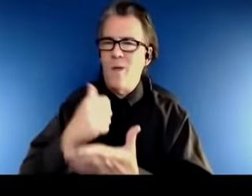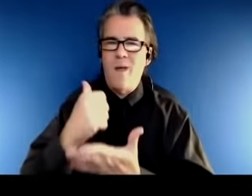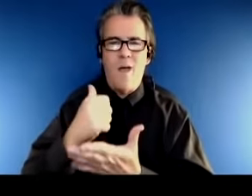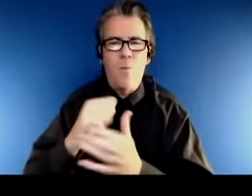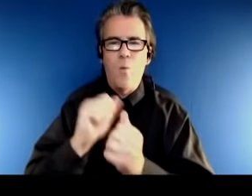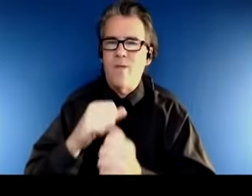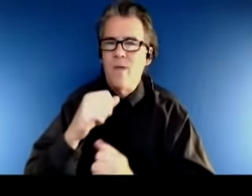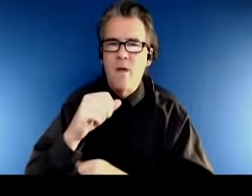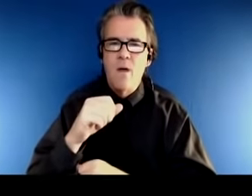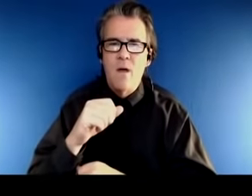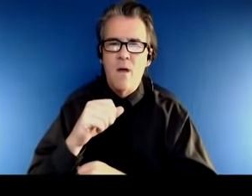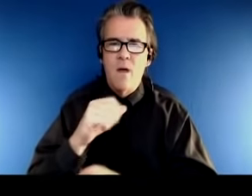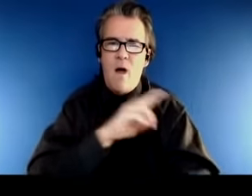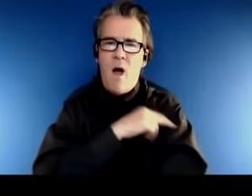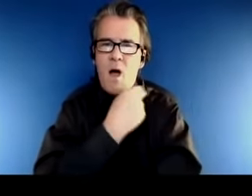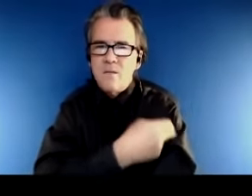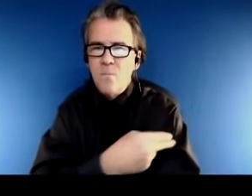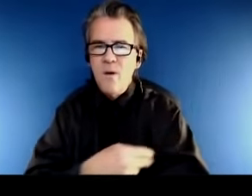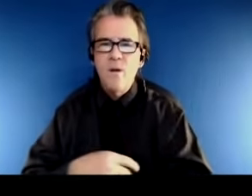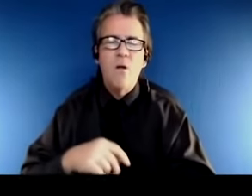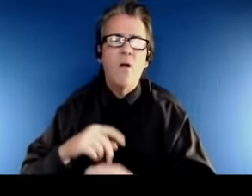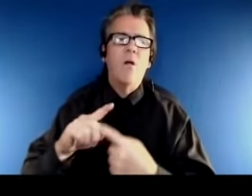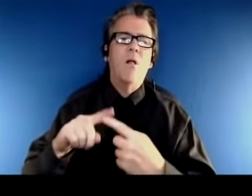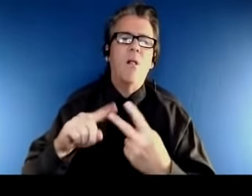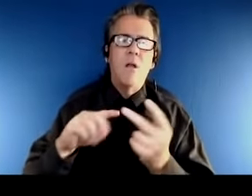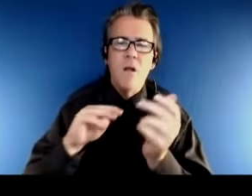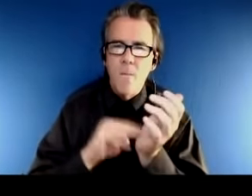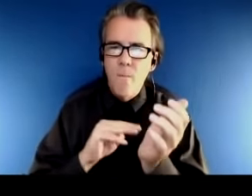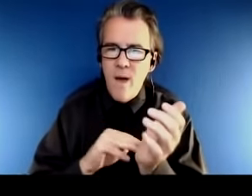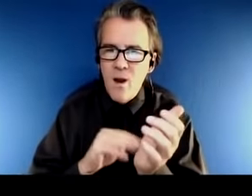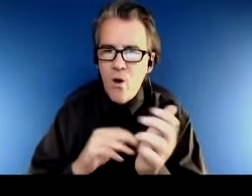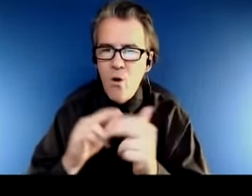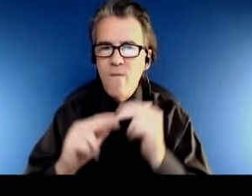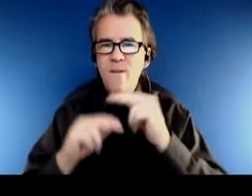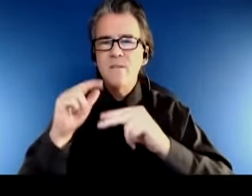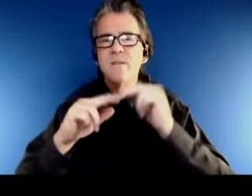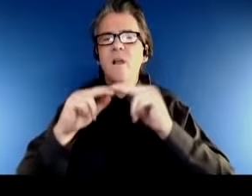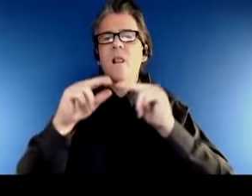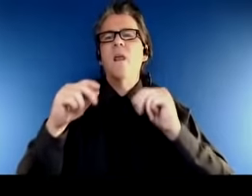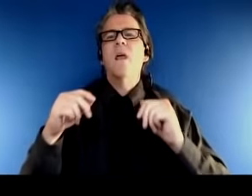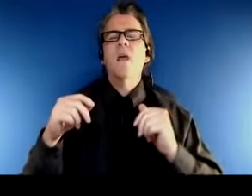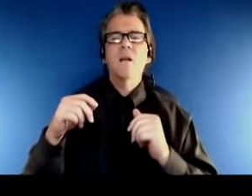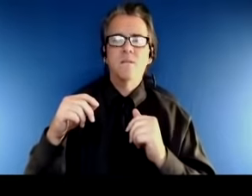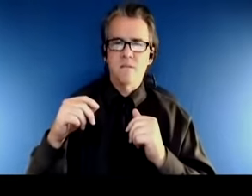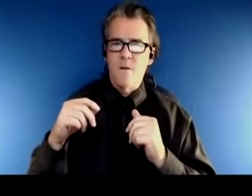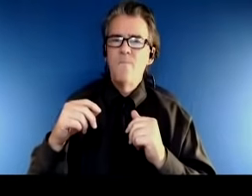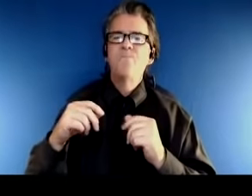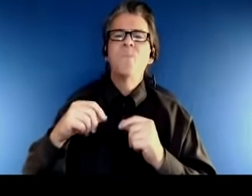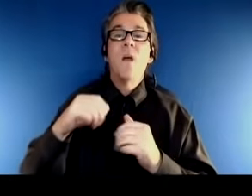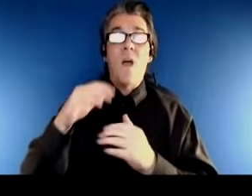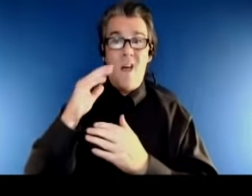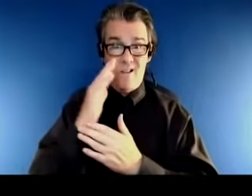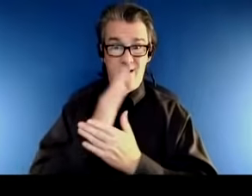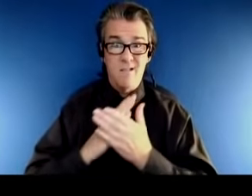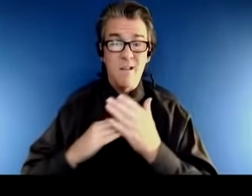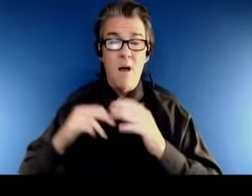that we need to be successful, all the notifications were made to customers, to the medical baseline, and the vulnerable communities.